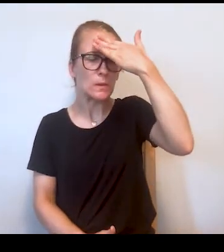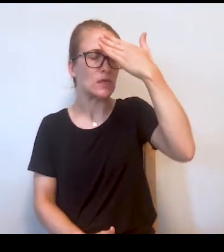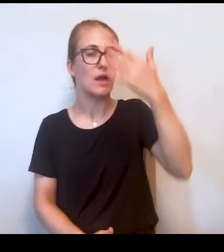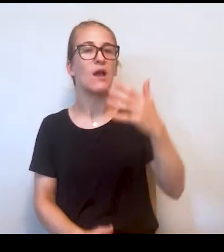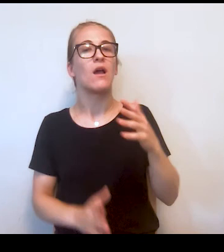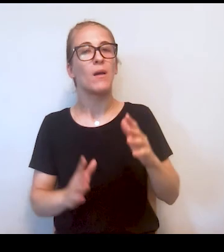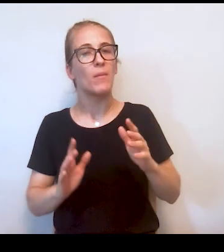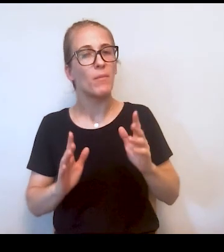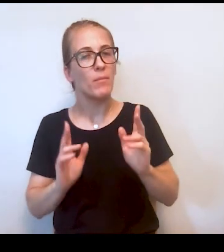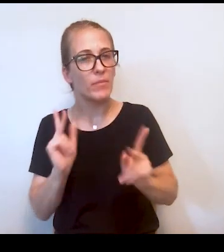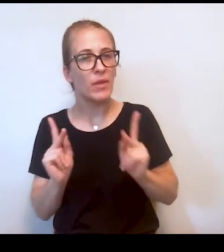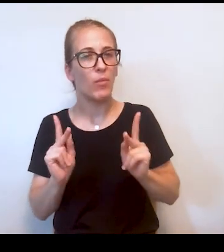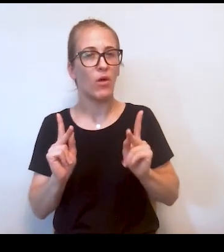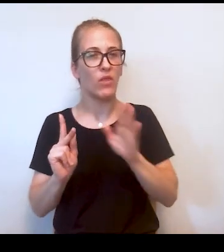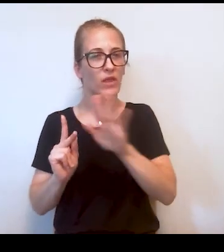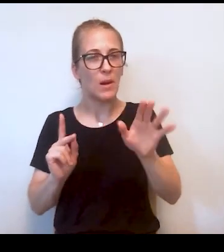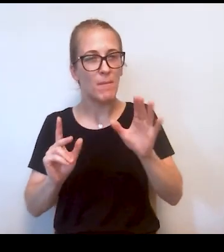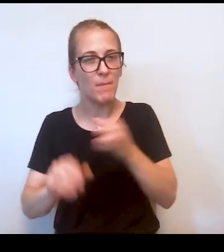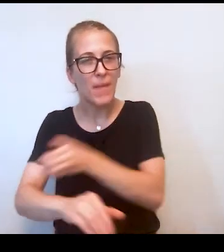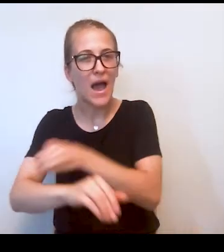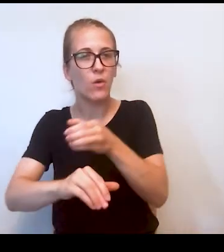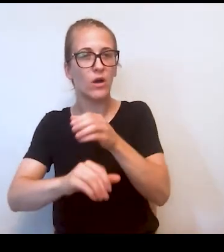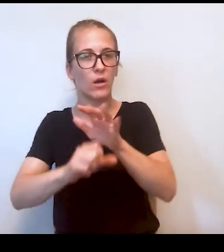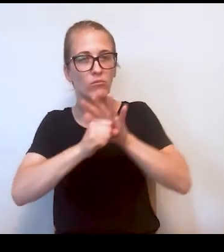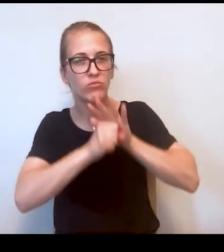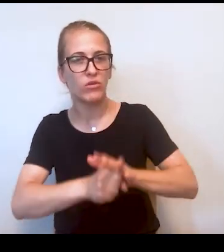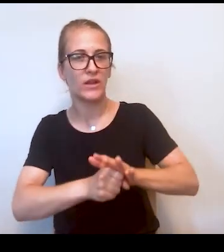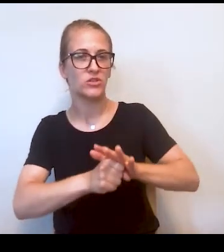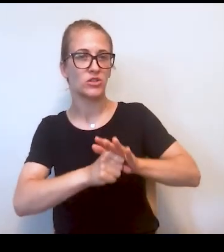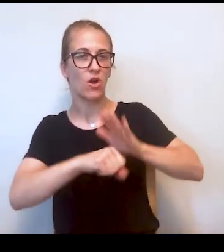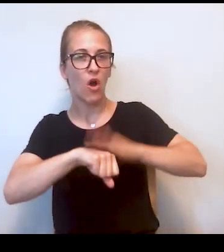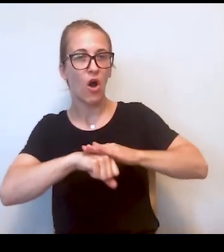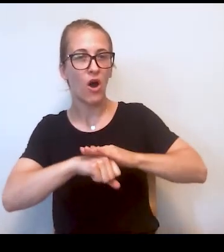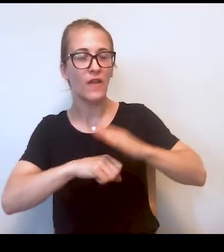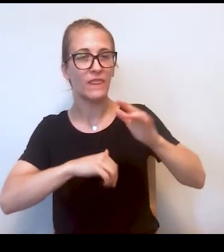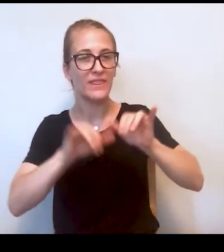Overstated? Understated. [Audre] Overstated, I think. [L] Over. One of those.